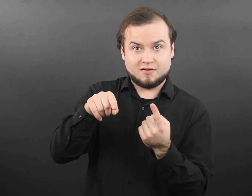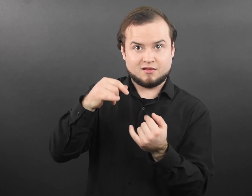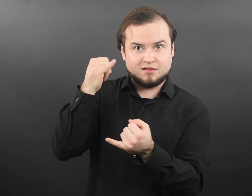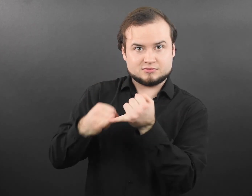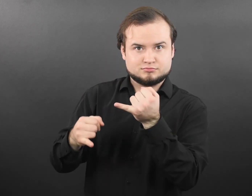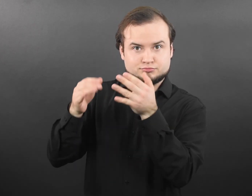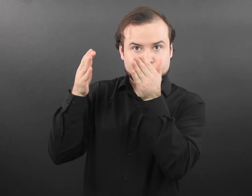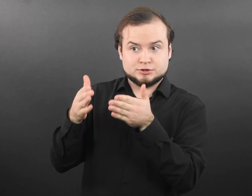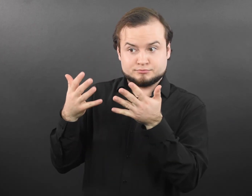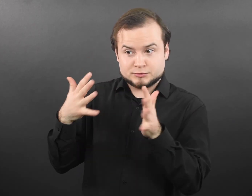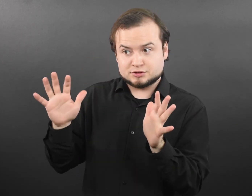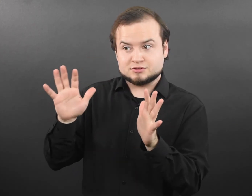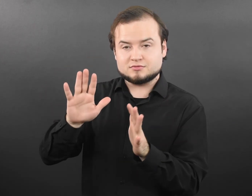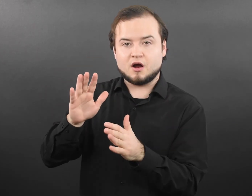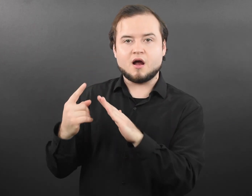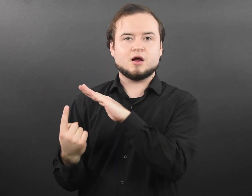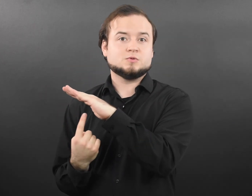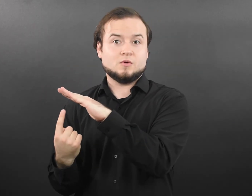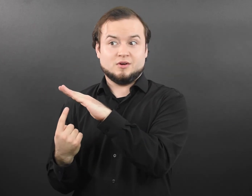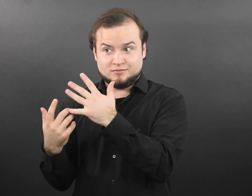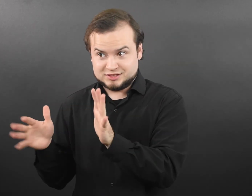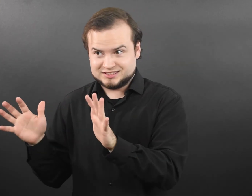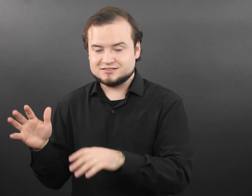person has completed their isolation.